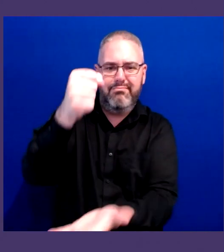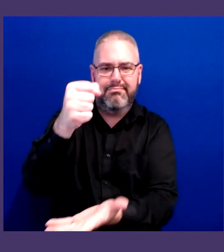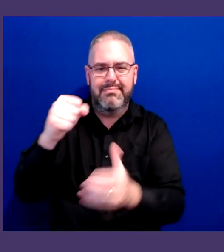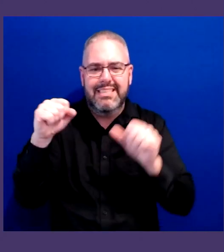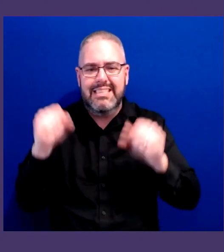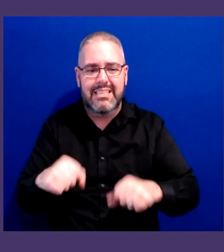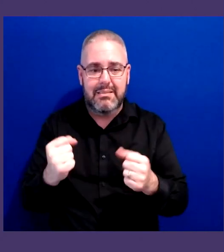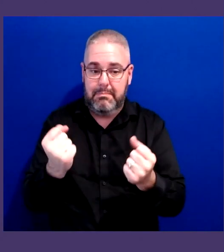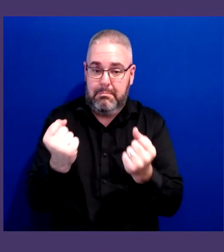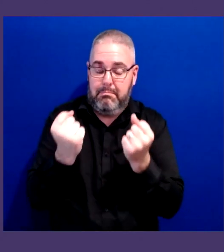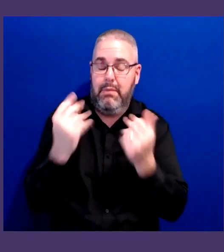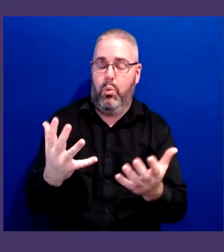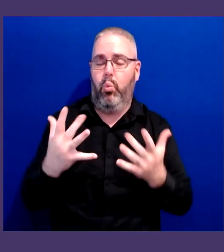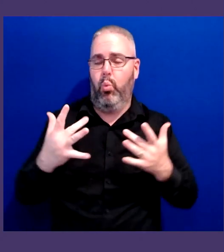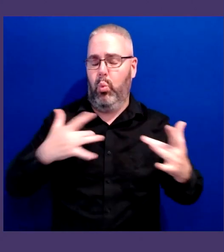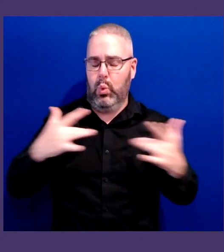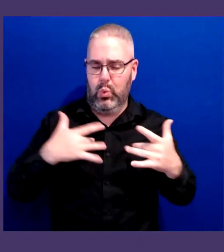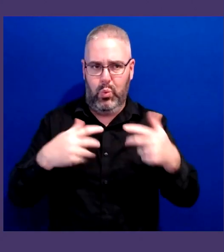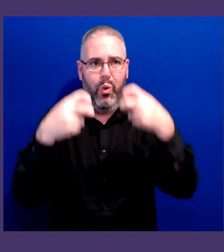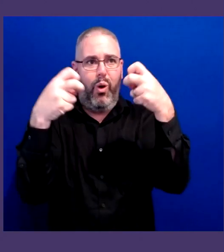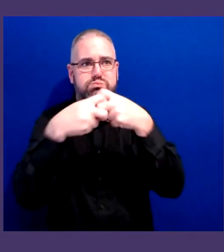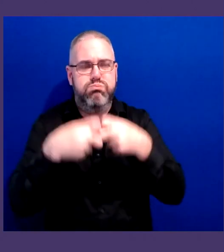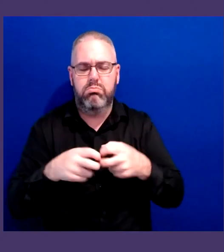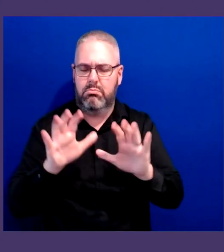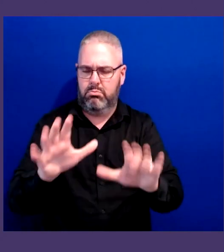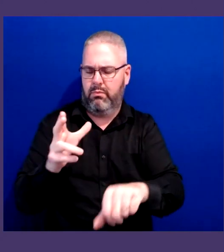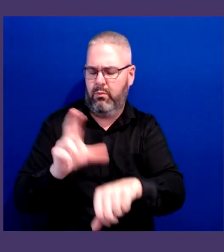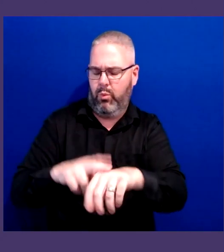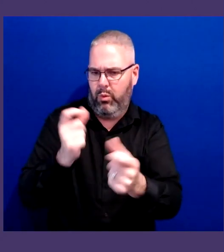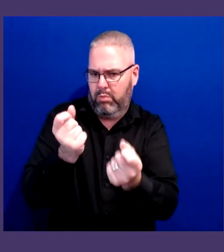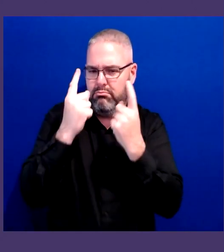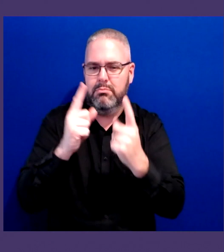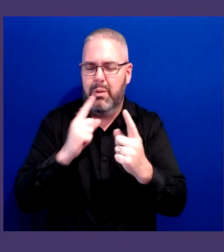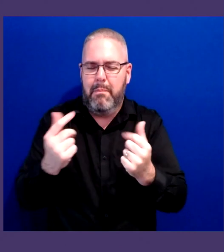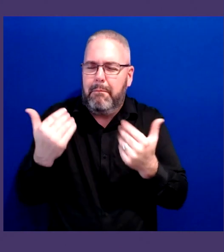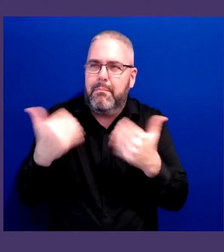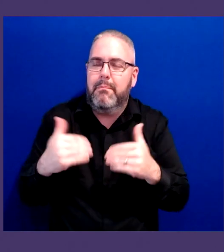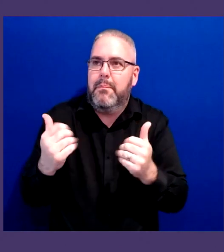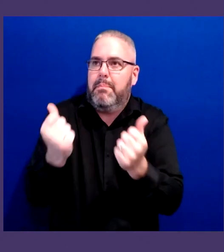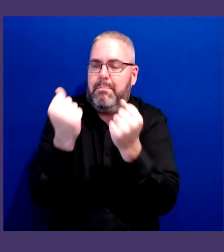but there are lots of things about it that there's just tremendous opportunity right now and